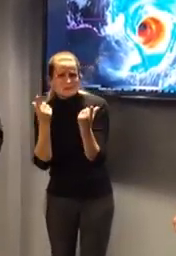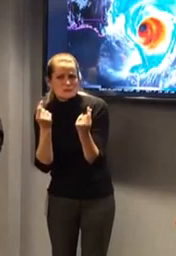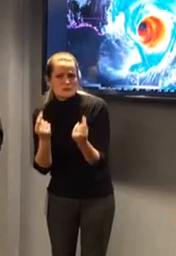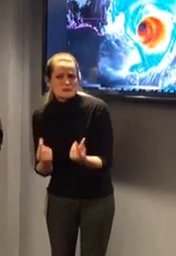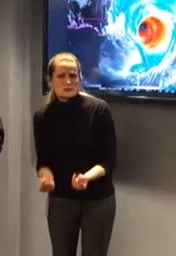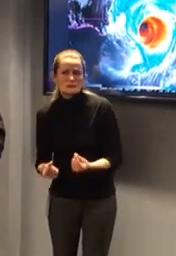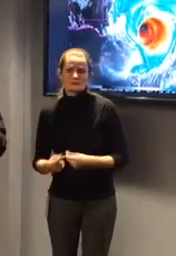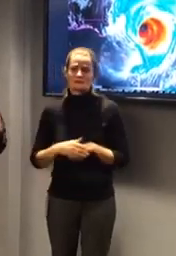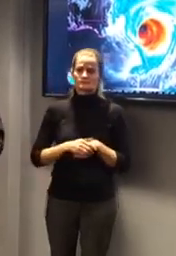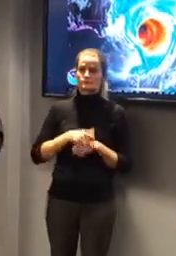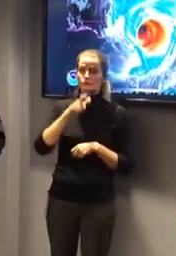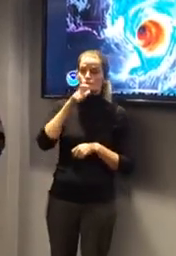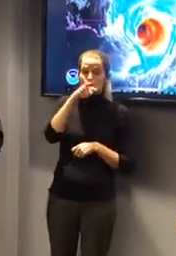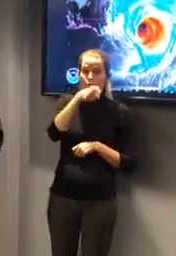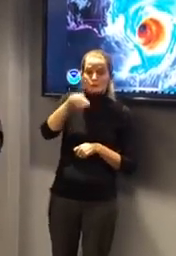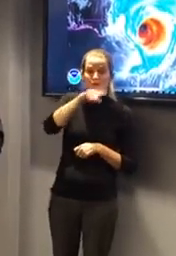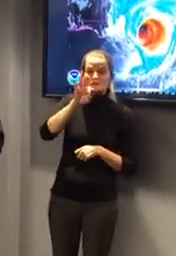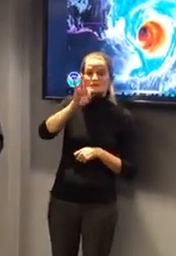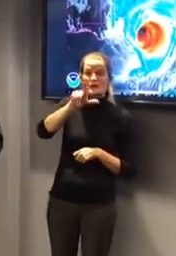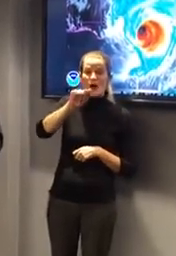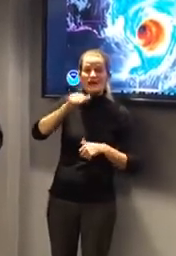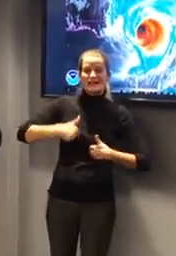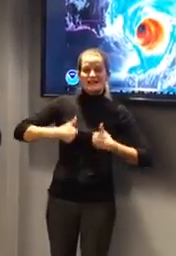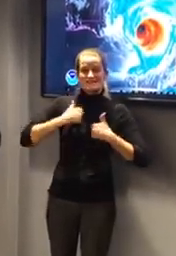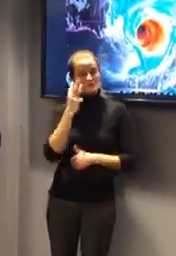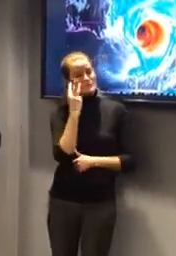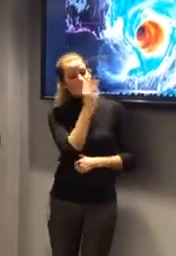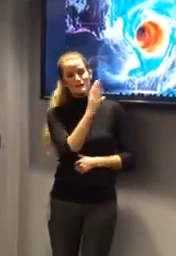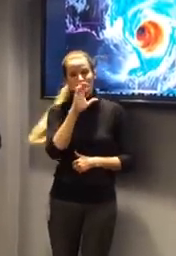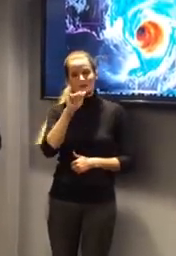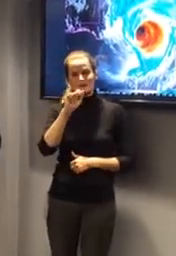storm you can still download that app and take advantage of the information there to